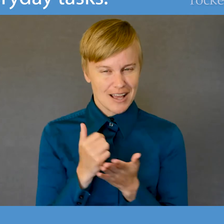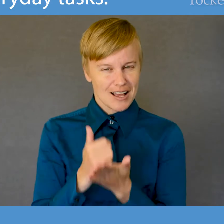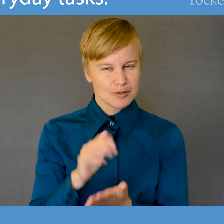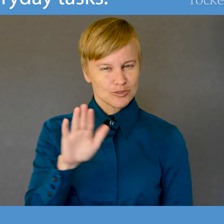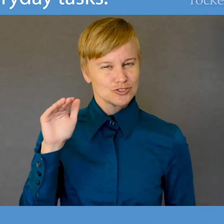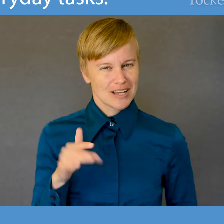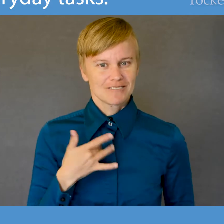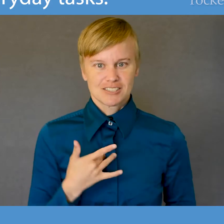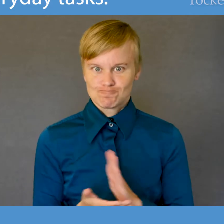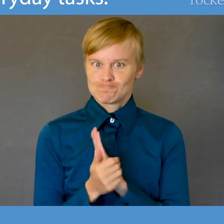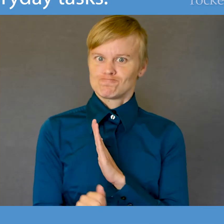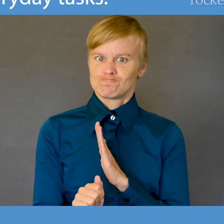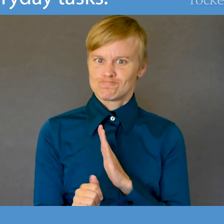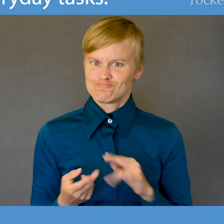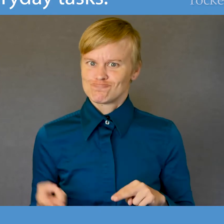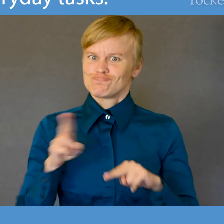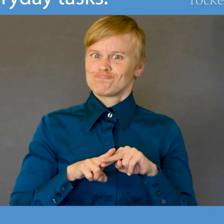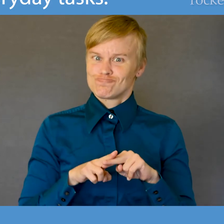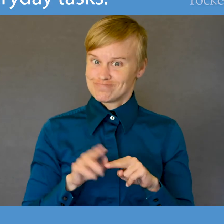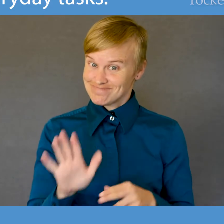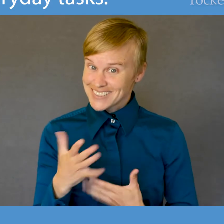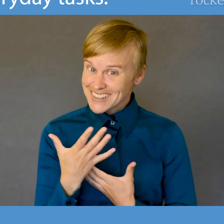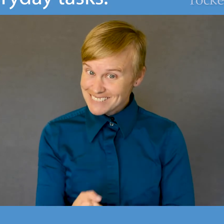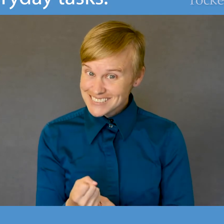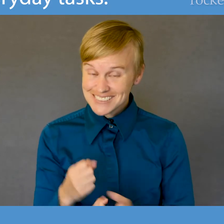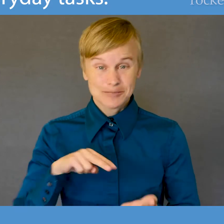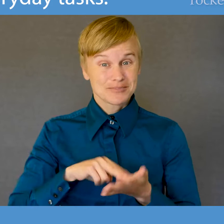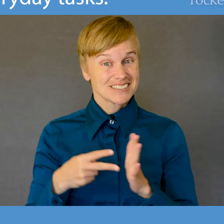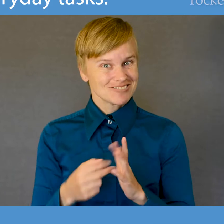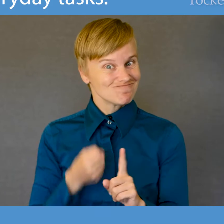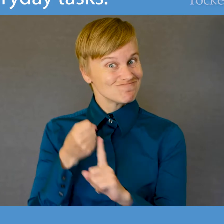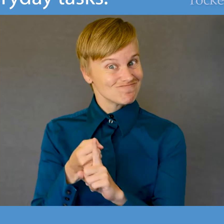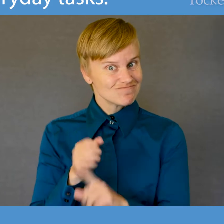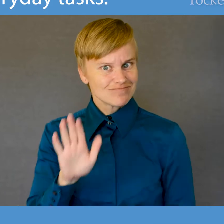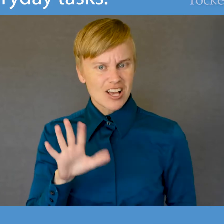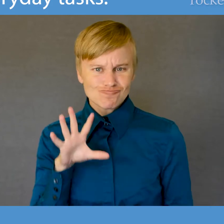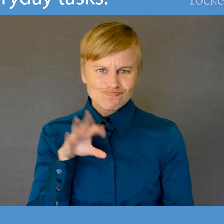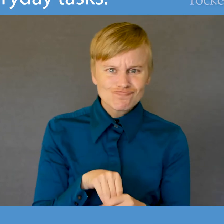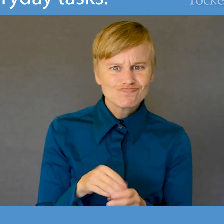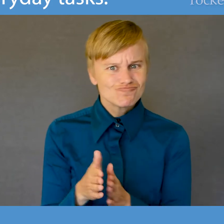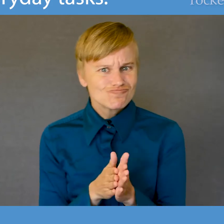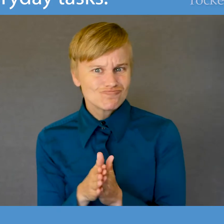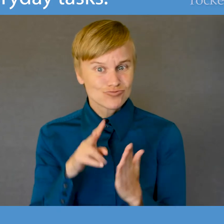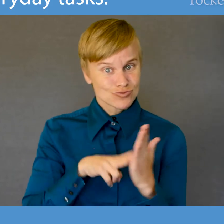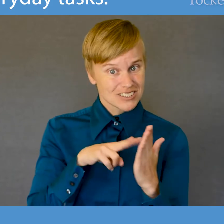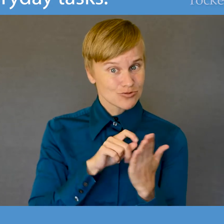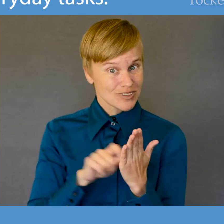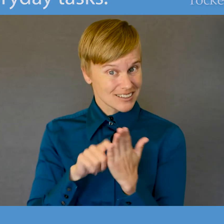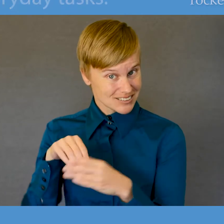all that will help your child see themselves as competent. It'll develop their confidence. Therefore, it'll support their engagement with reading and writing in school.